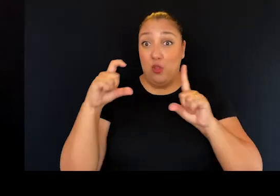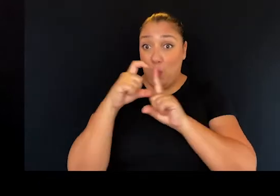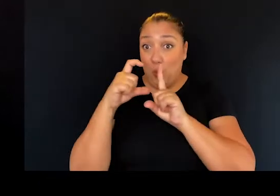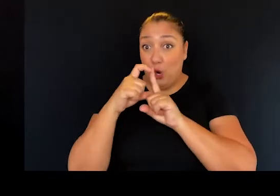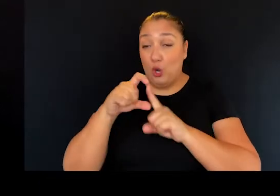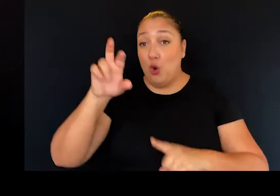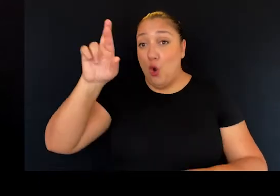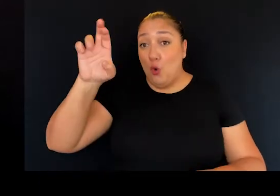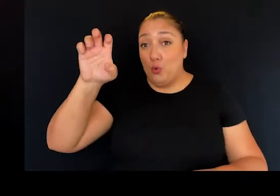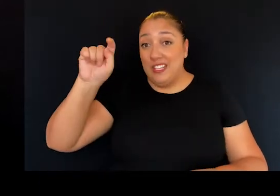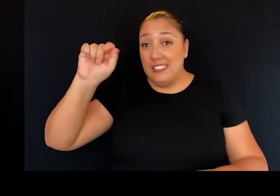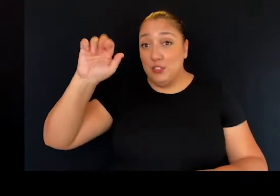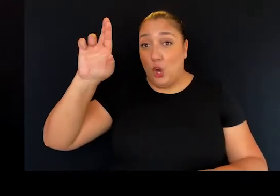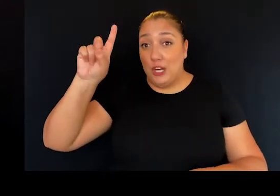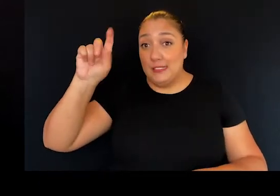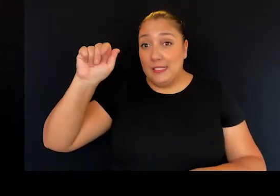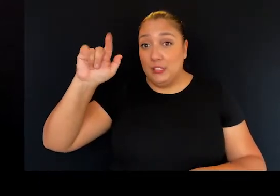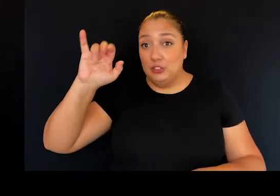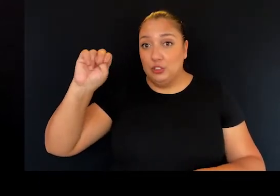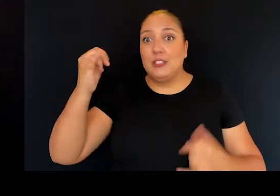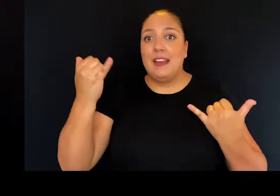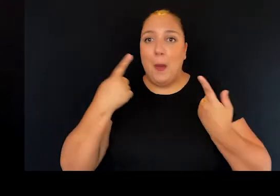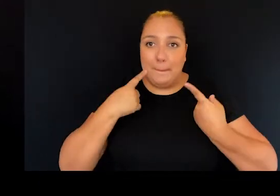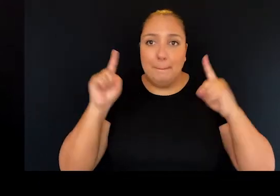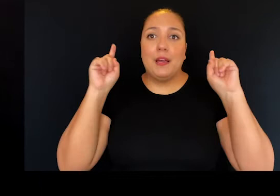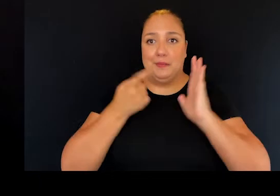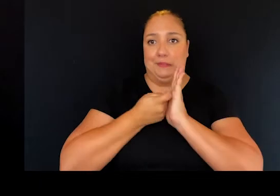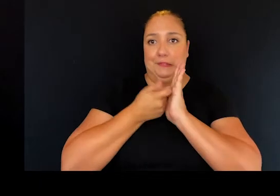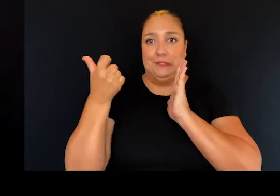So, that is still a word that is very present